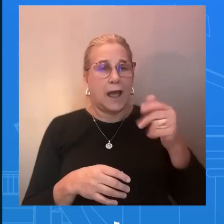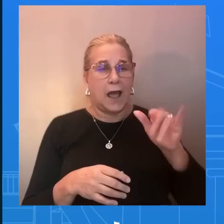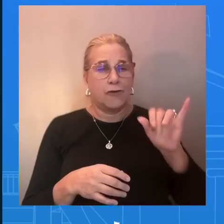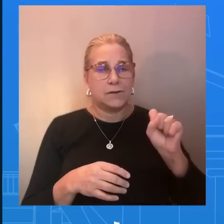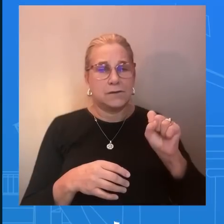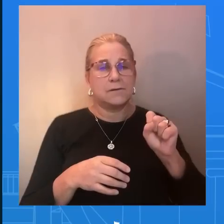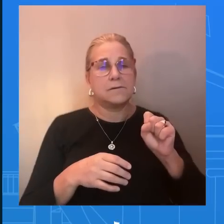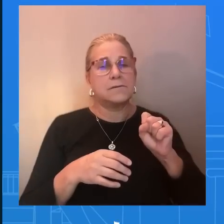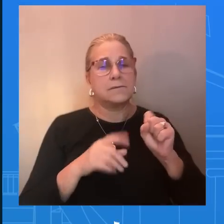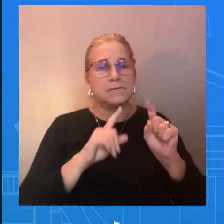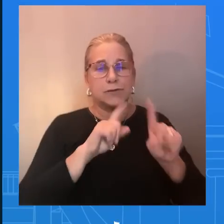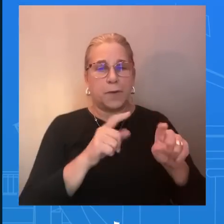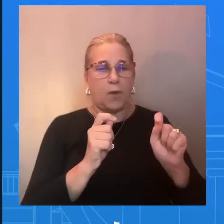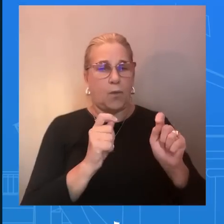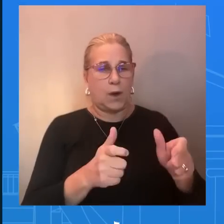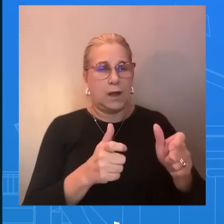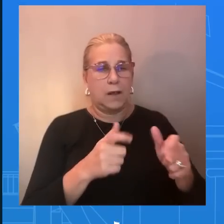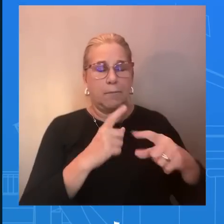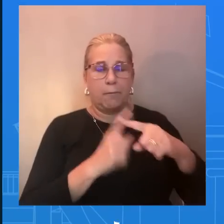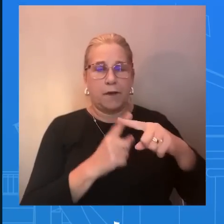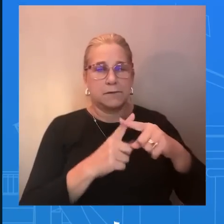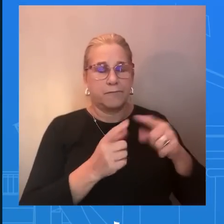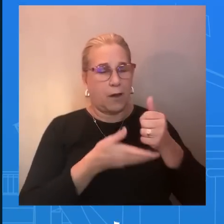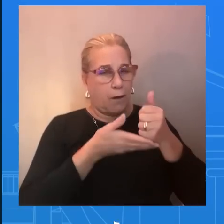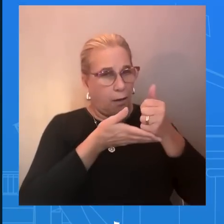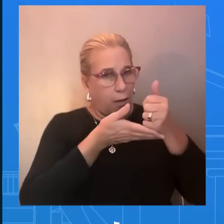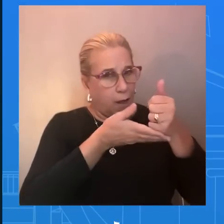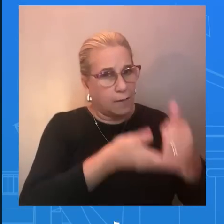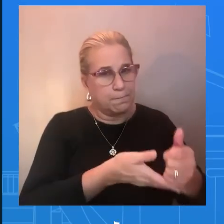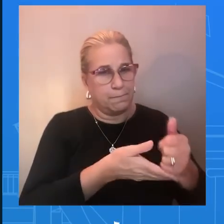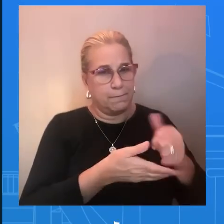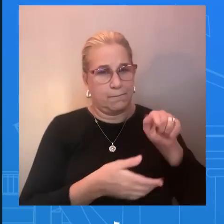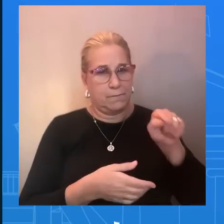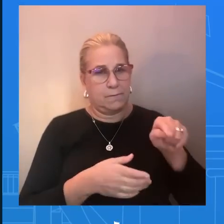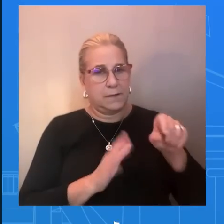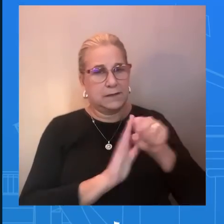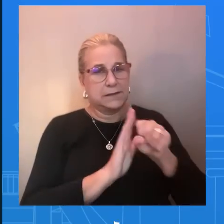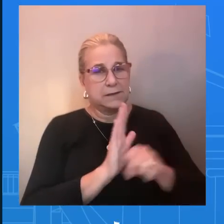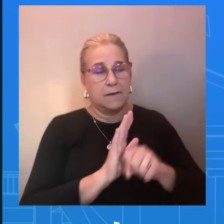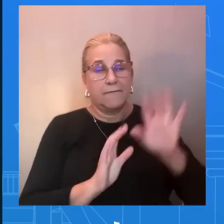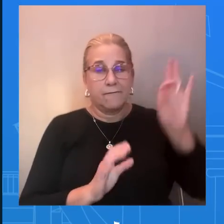That’s coming from the governor of North Carolina. We also heard from the mayor of Asheville as well.